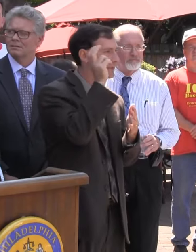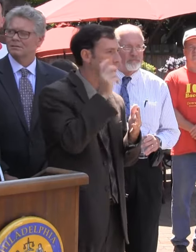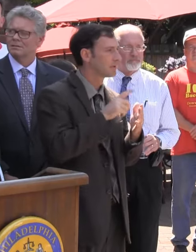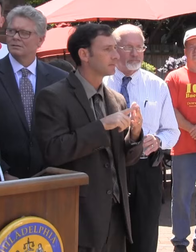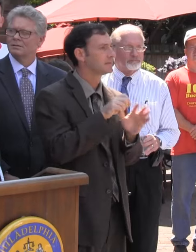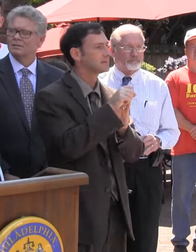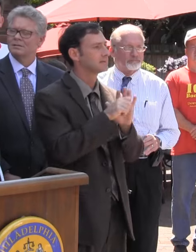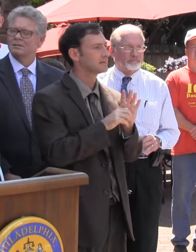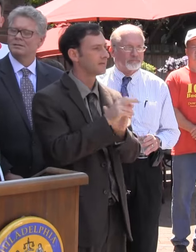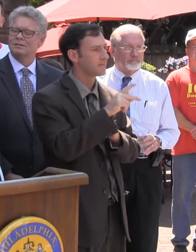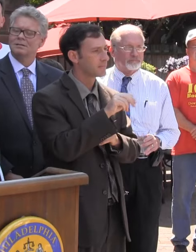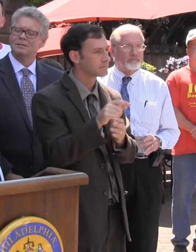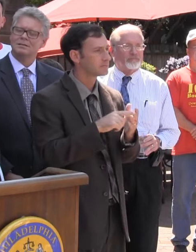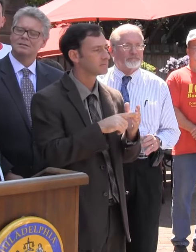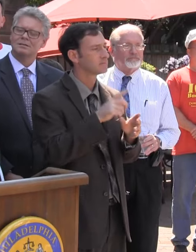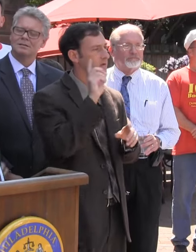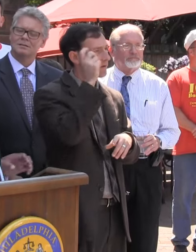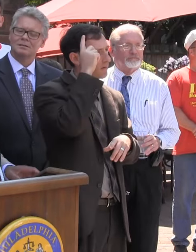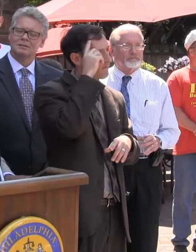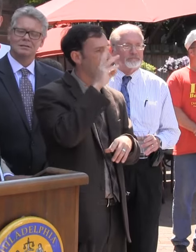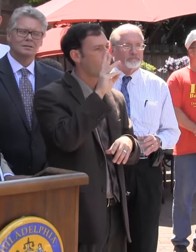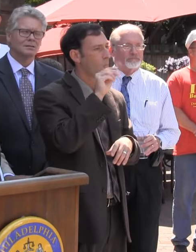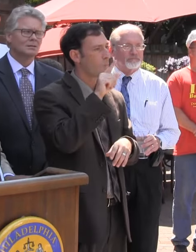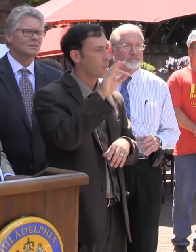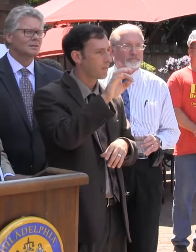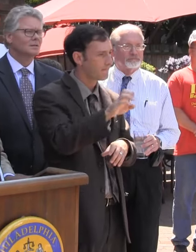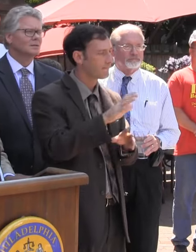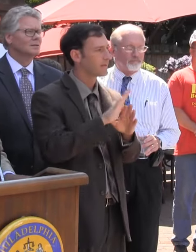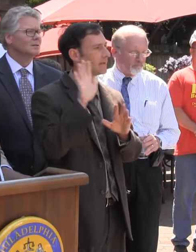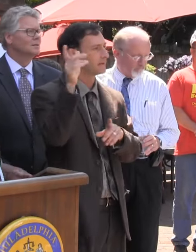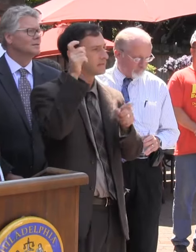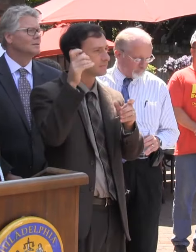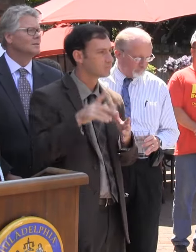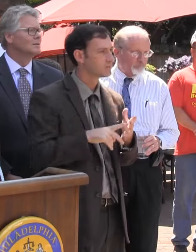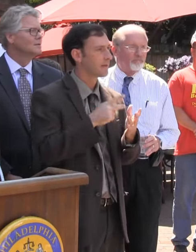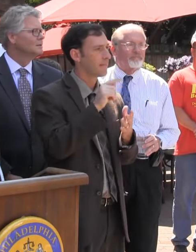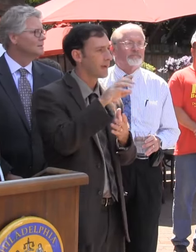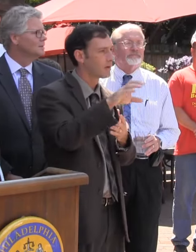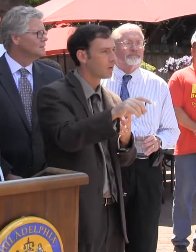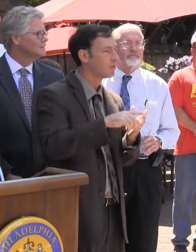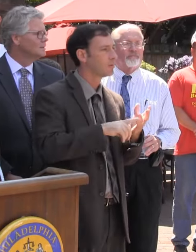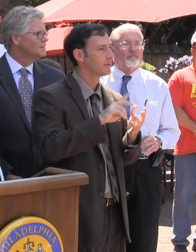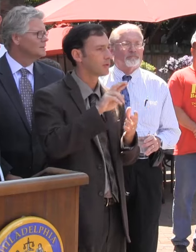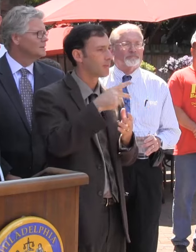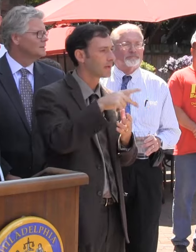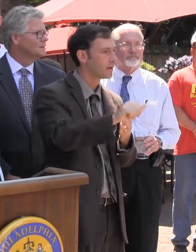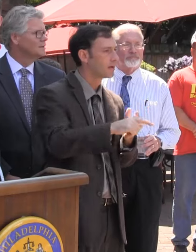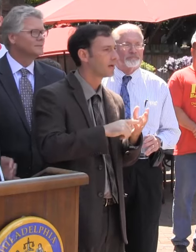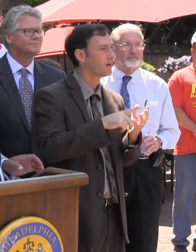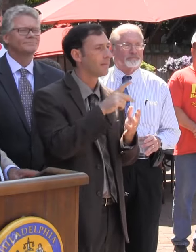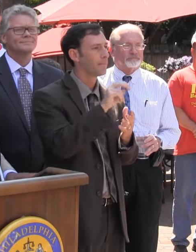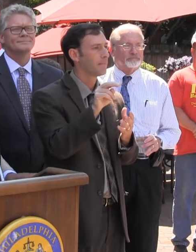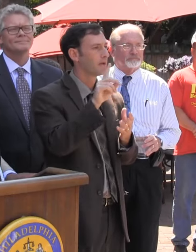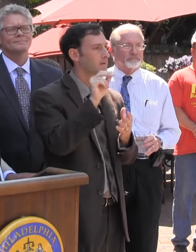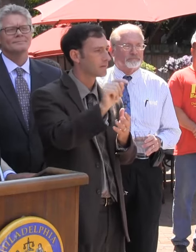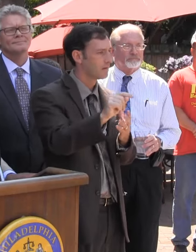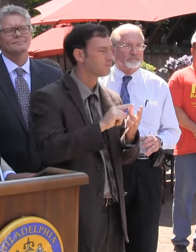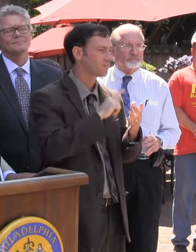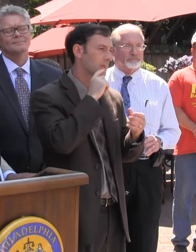Pennsylvania and Governor Wolf and his administration, PATCO, DRPA, PENNDOT and many many other agencies.